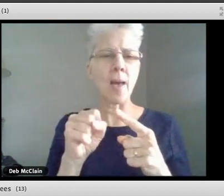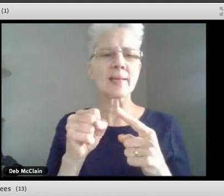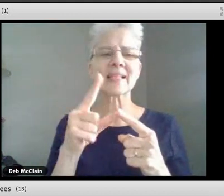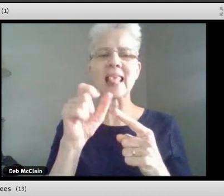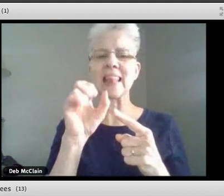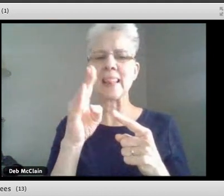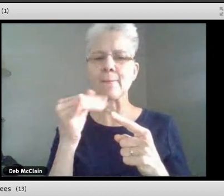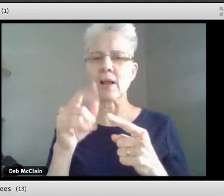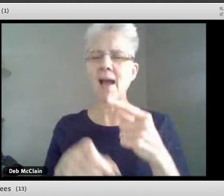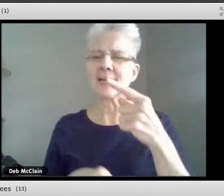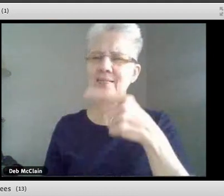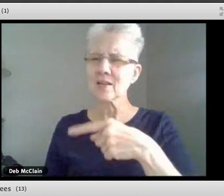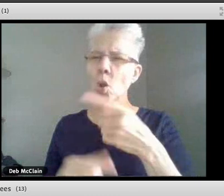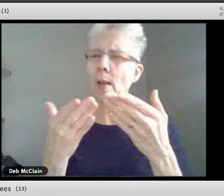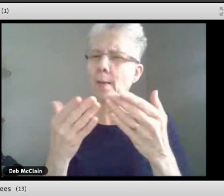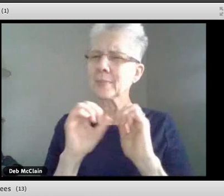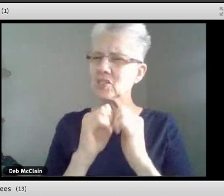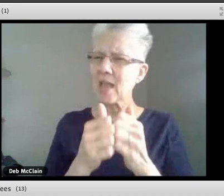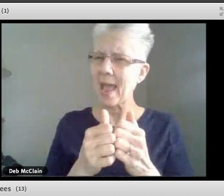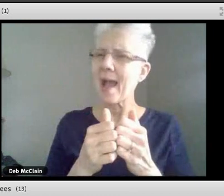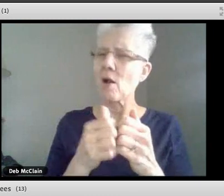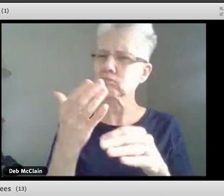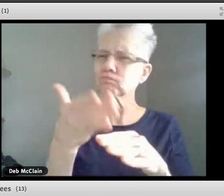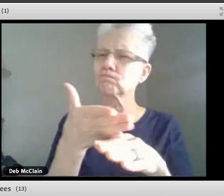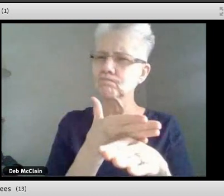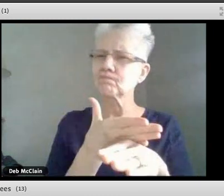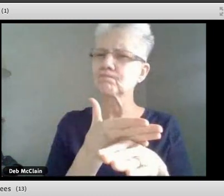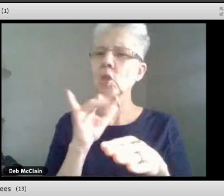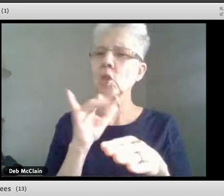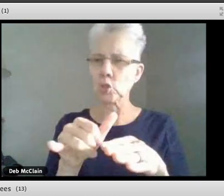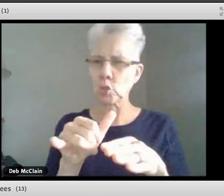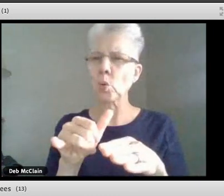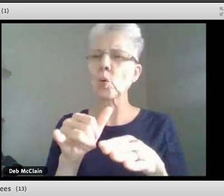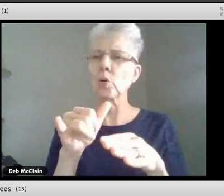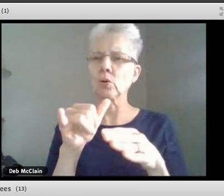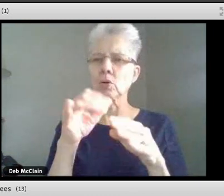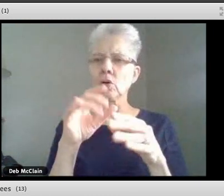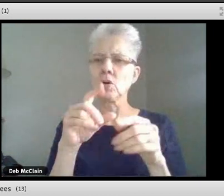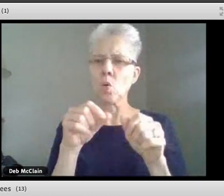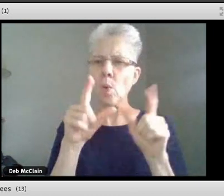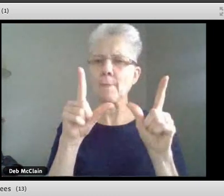you know, push out people that can't access your site.